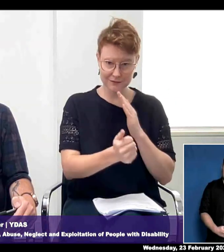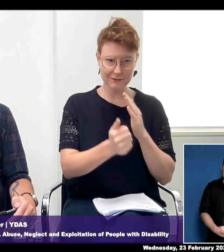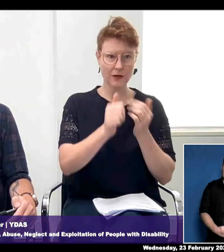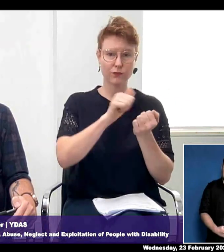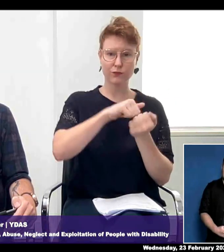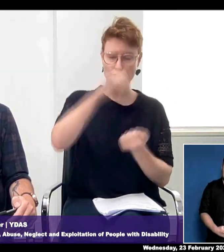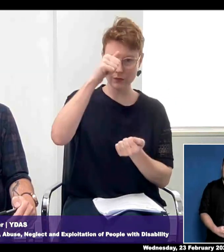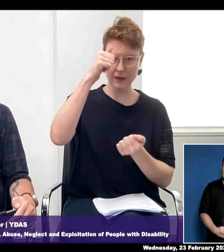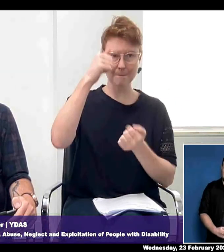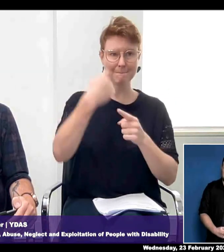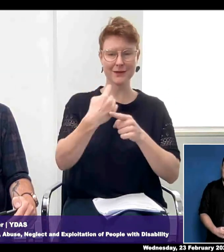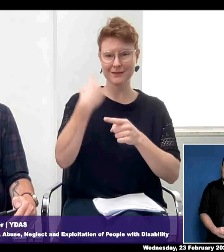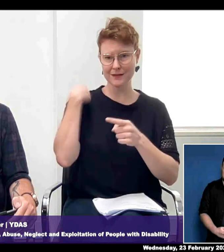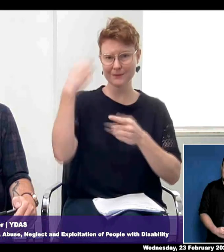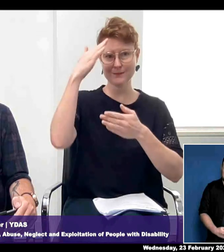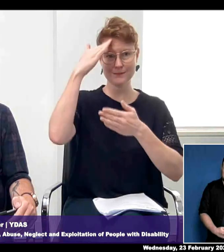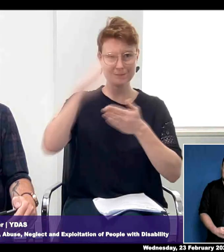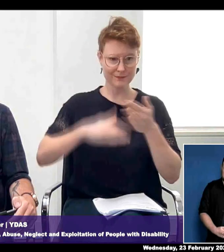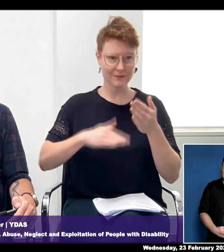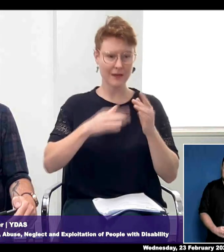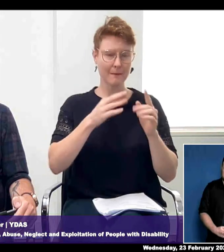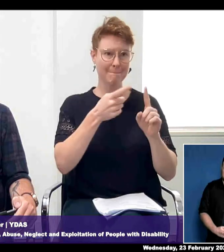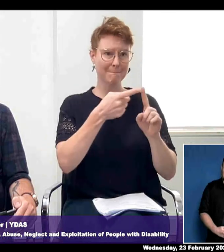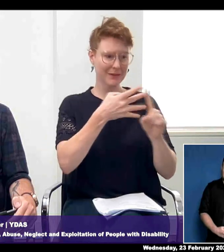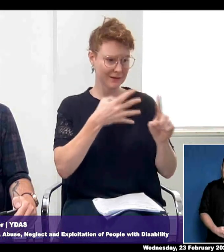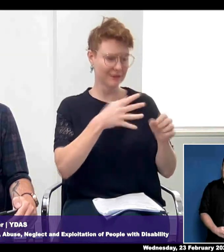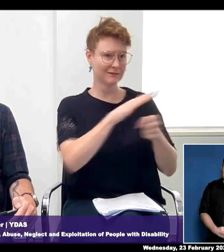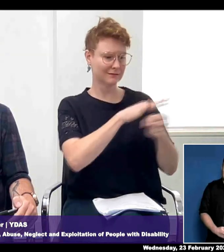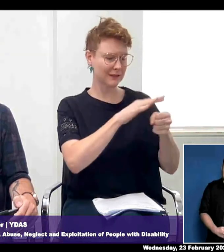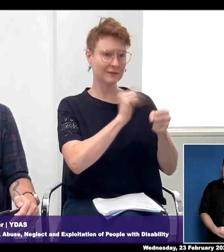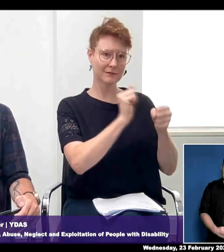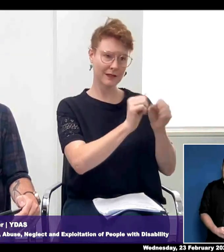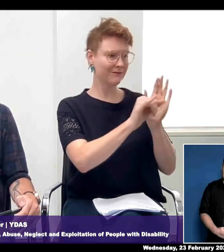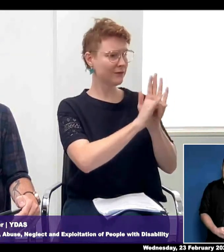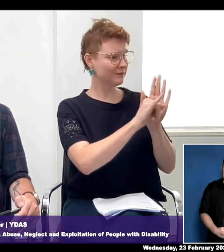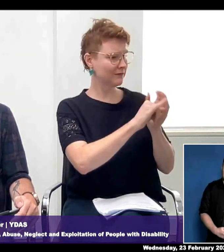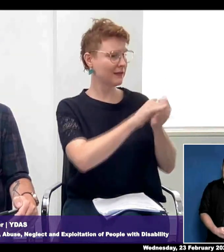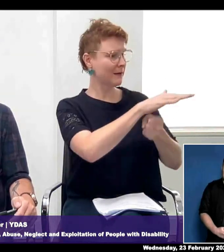case studies where their skills, their qualifications, and their previous experience